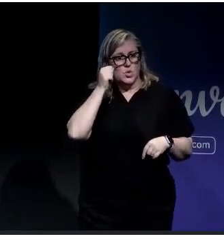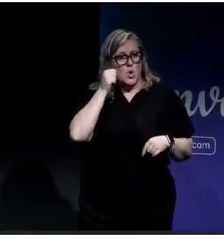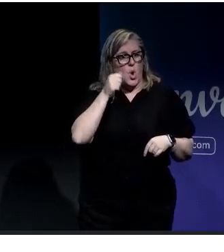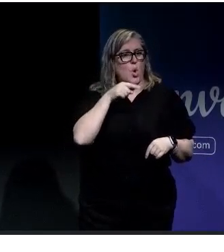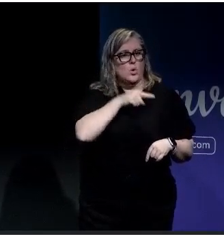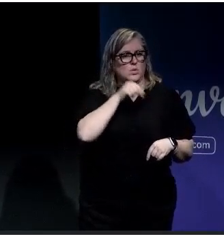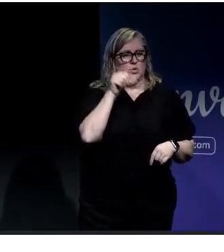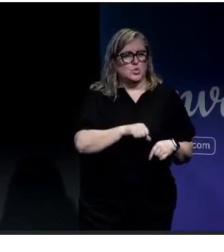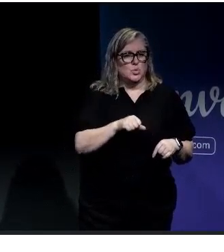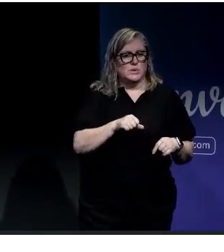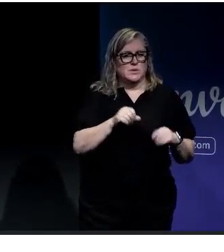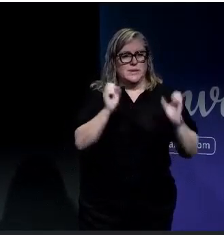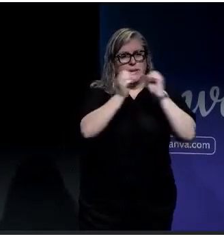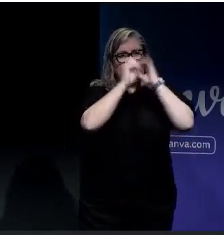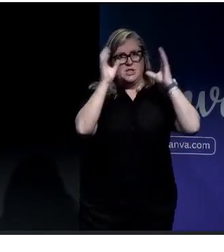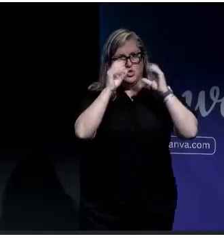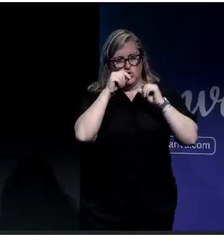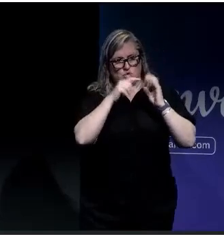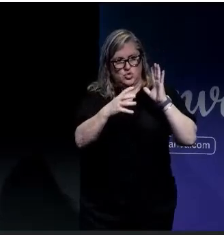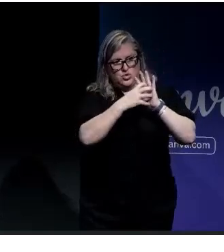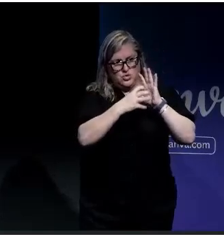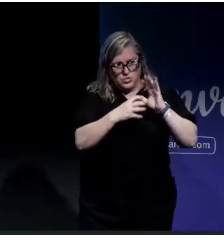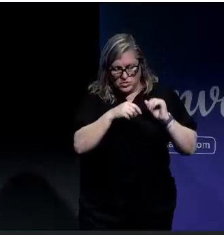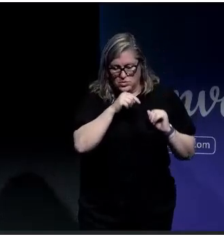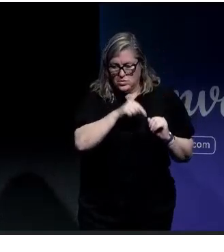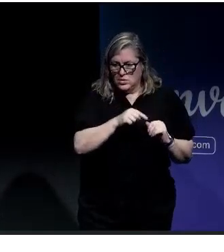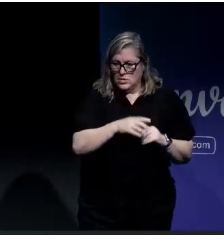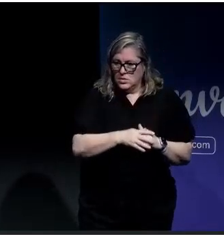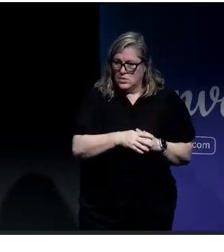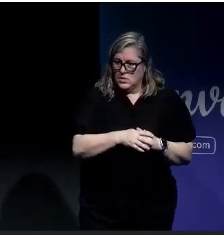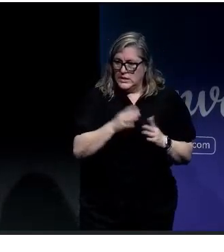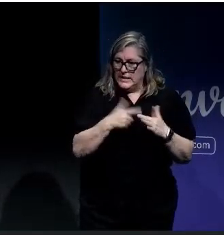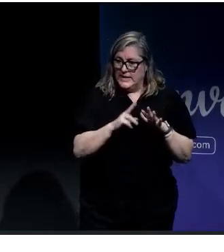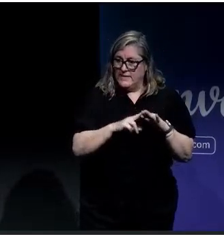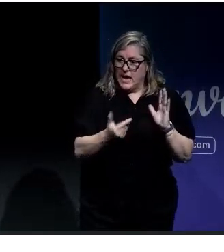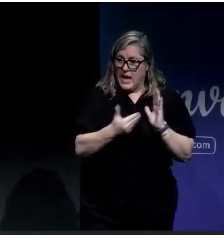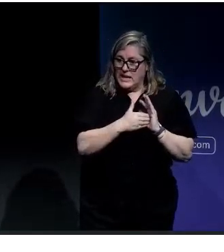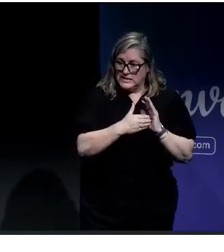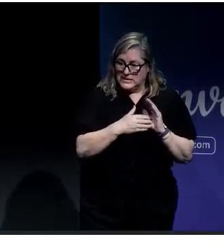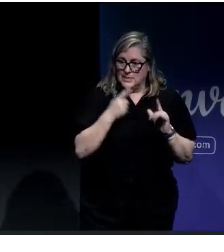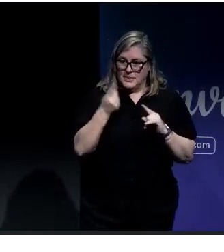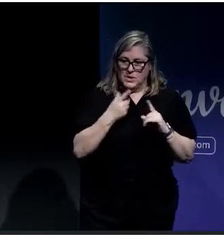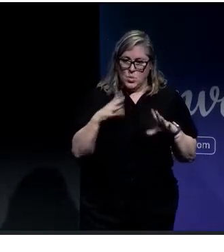So if we added that in this instance, uh, now the automated tool can pick up that